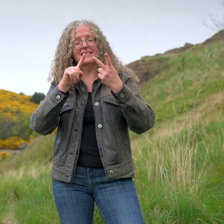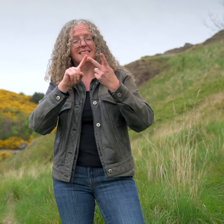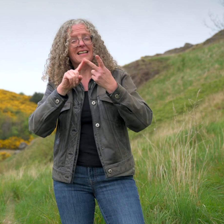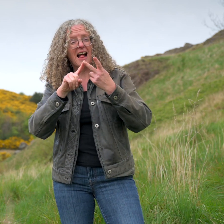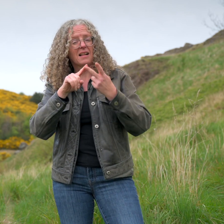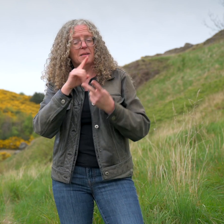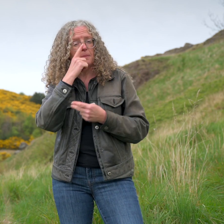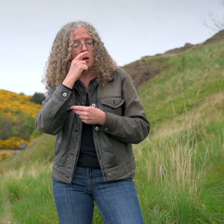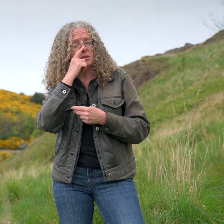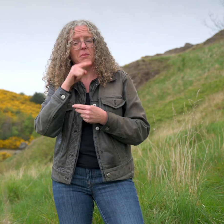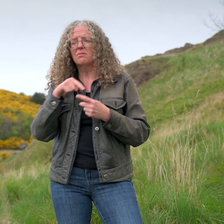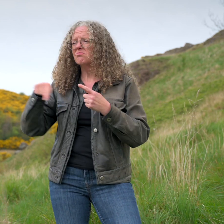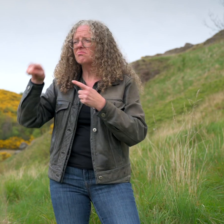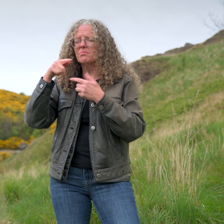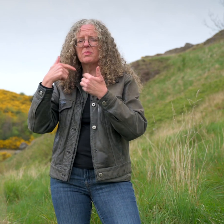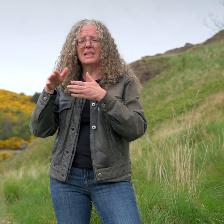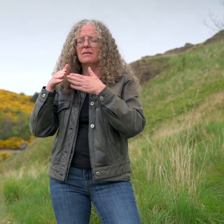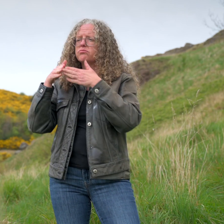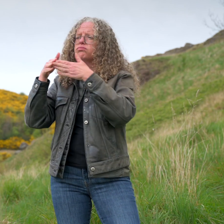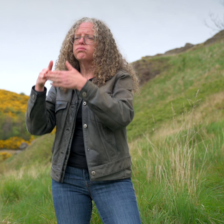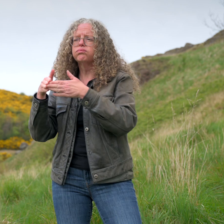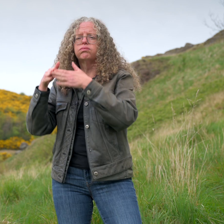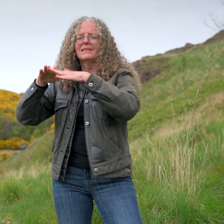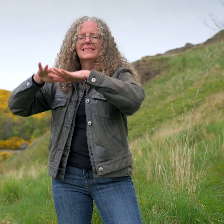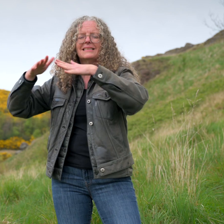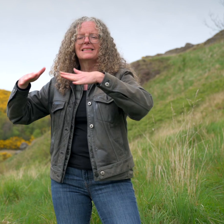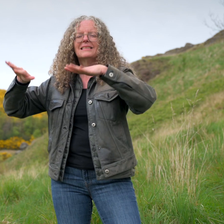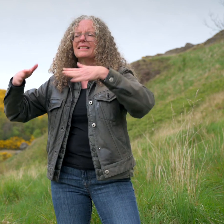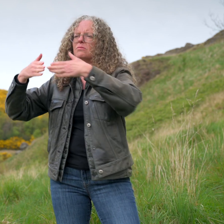The second theory is that they represent a shipwreck out to sea